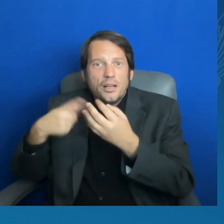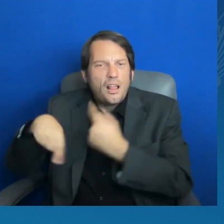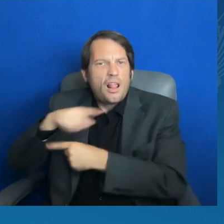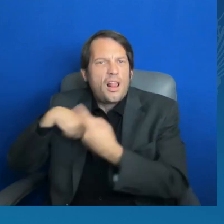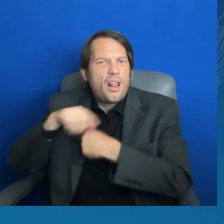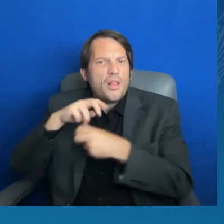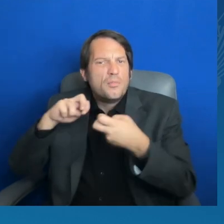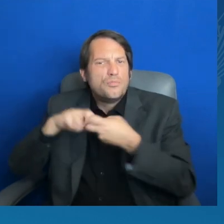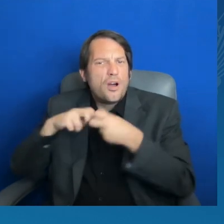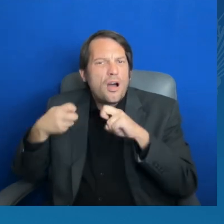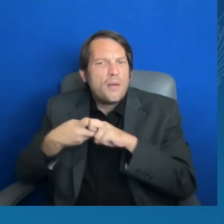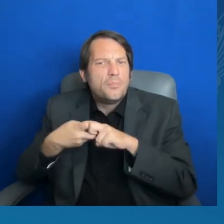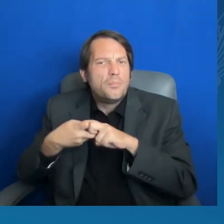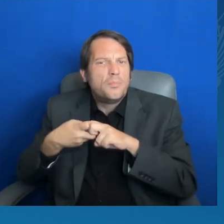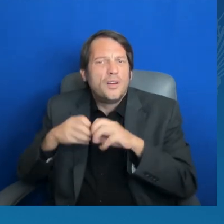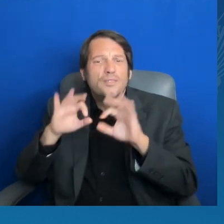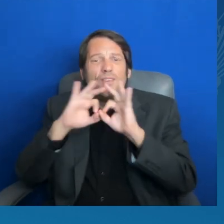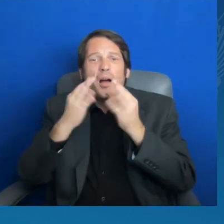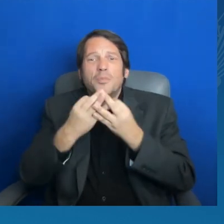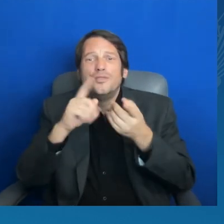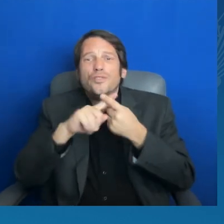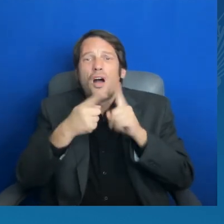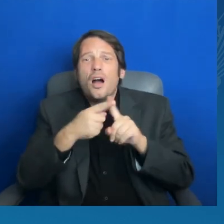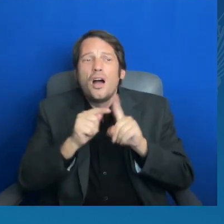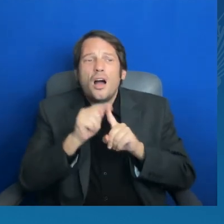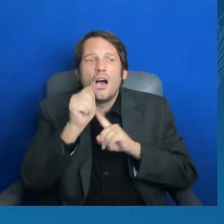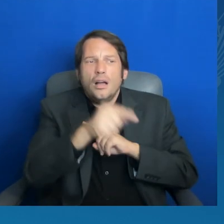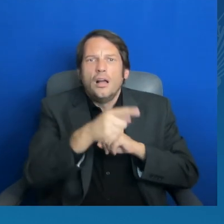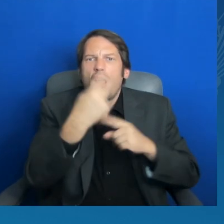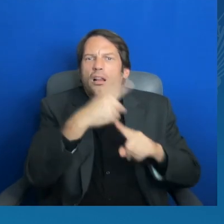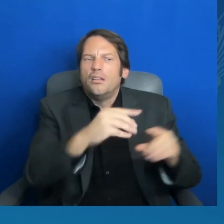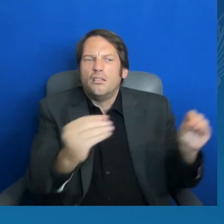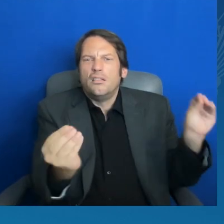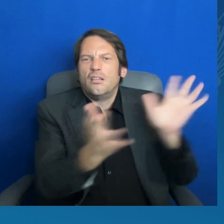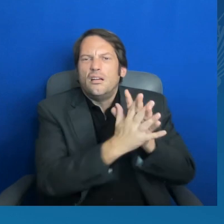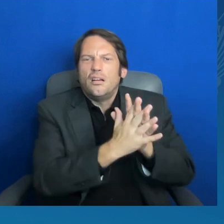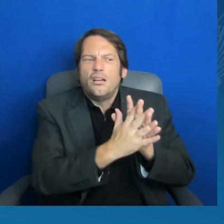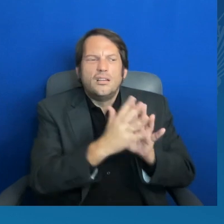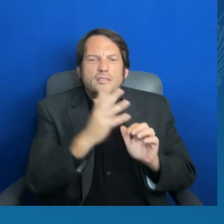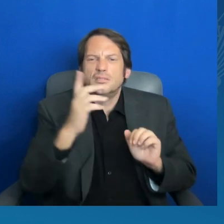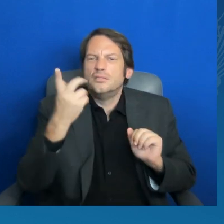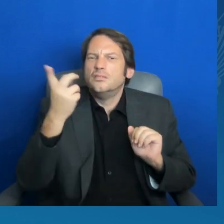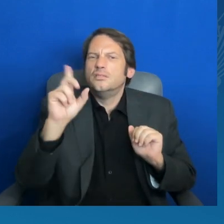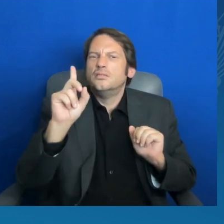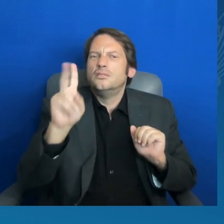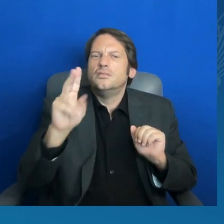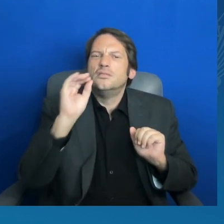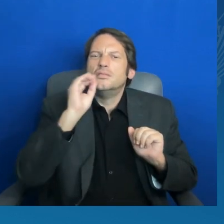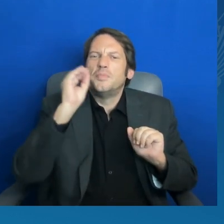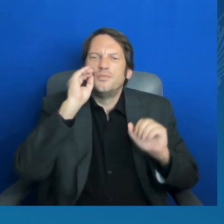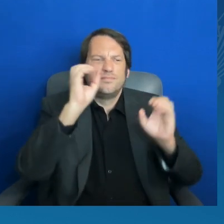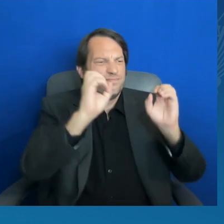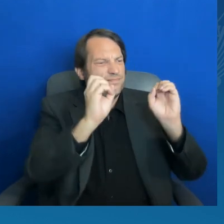that he will probably never walk out of a prison again. So, I've -- in my life, I've seen it from all different sides.